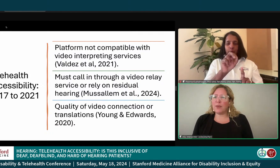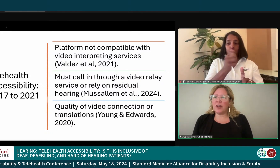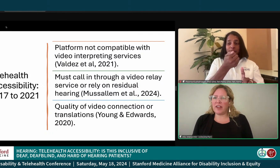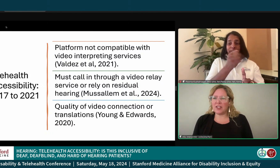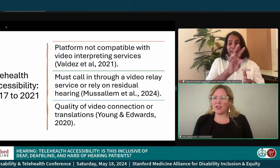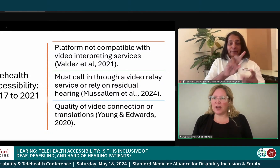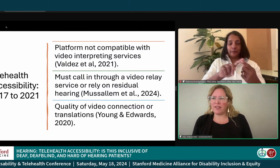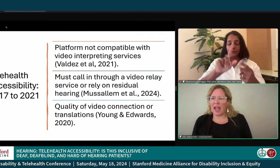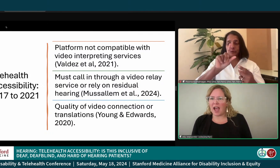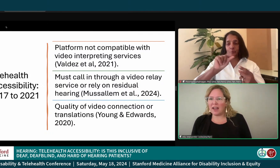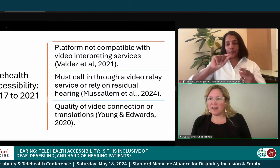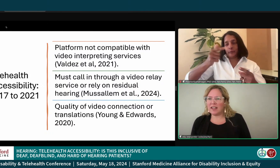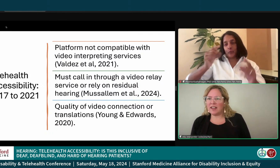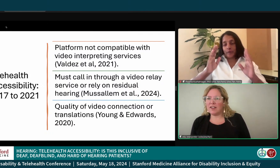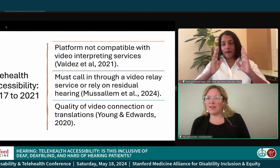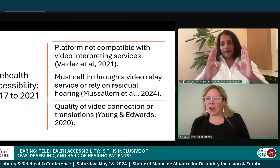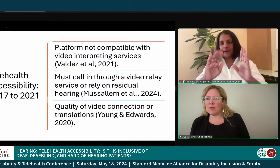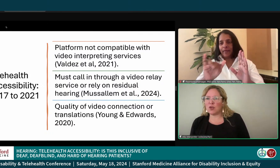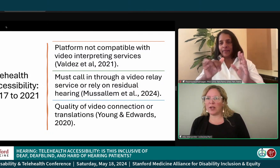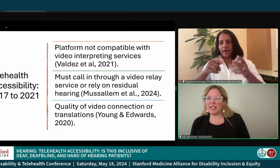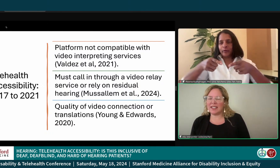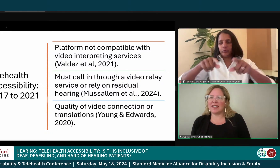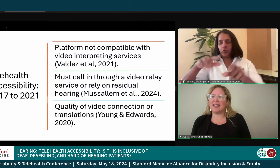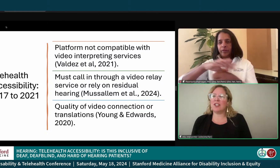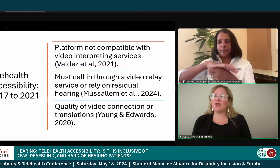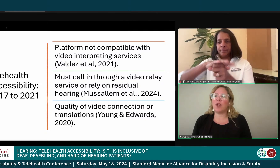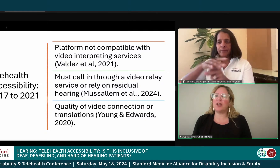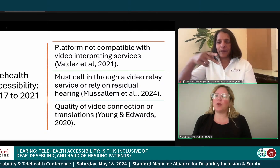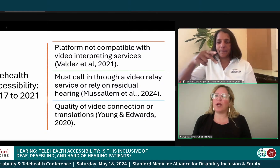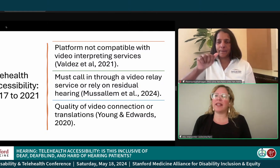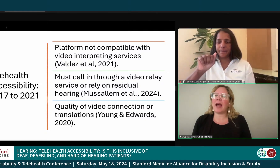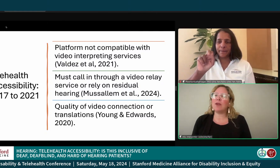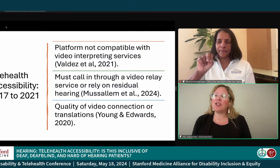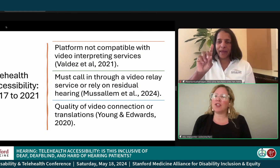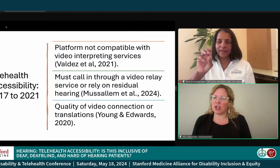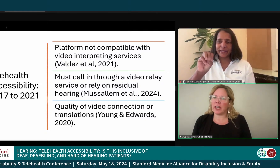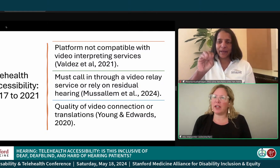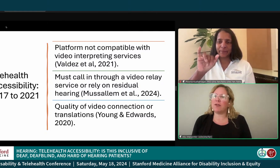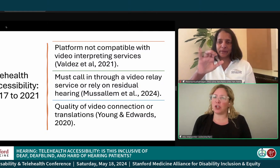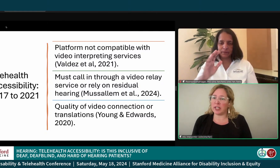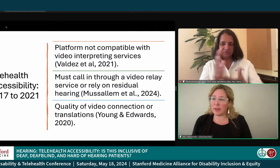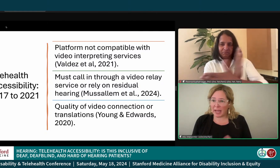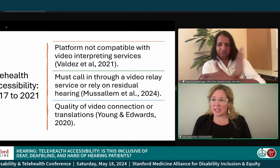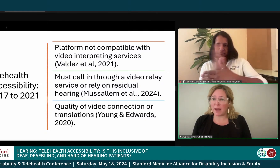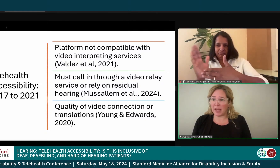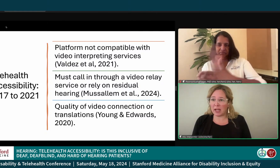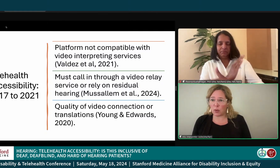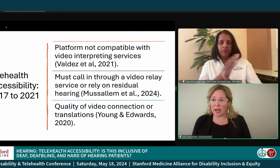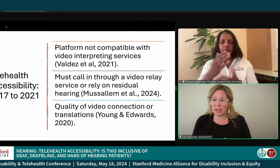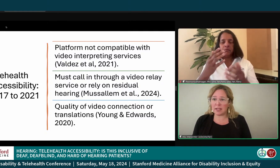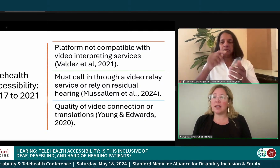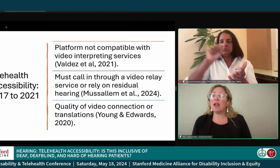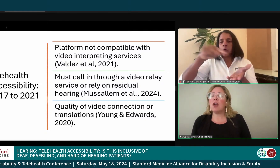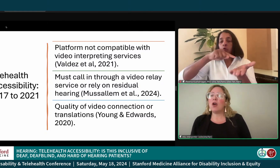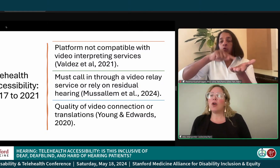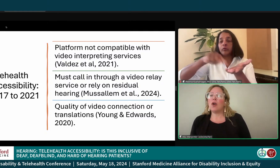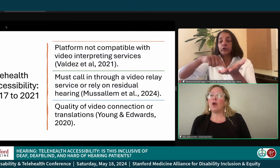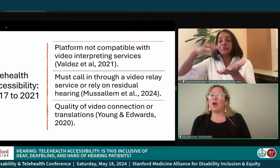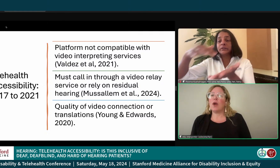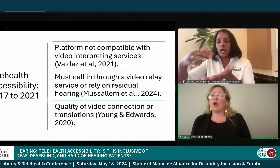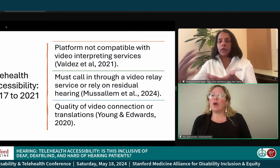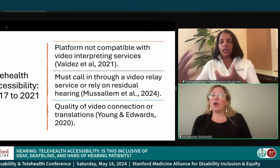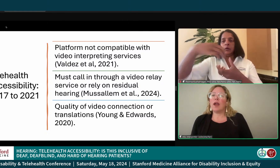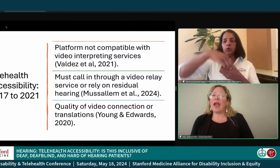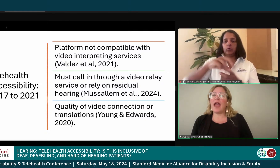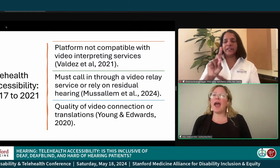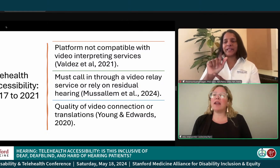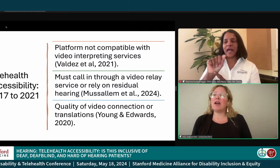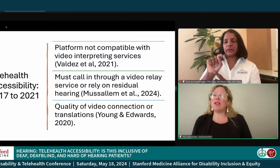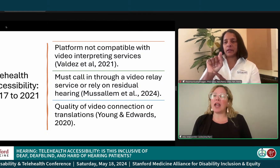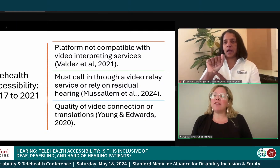brief history of that from 2016 to 2020 that was during during the pandemic, right? And a lot of